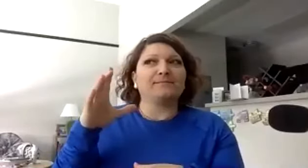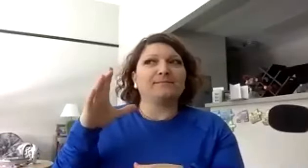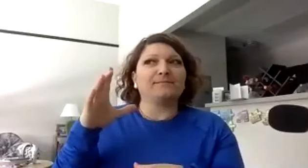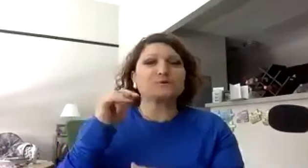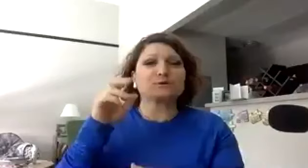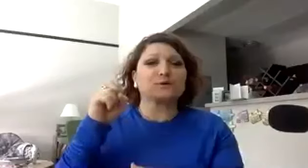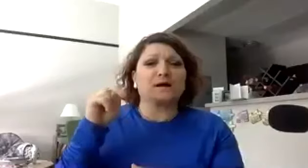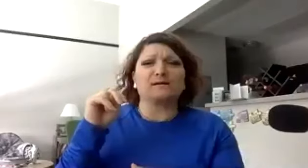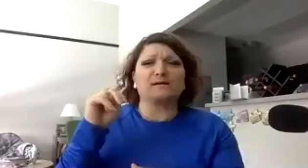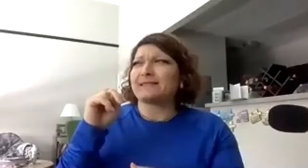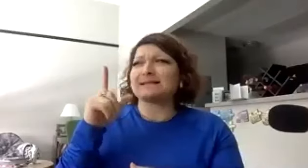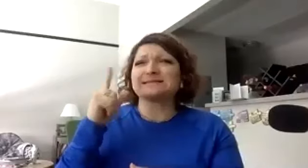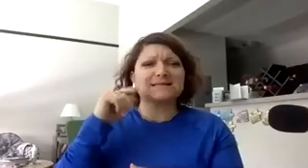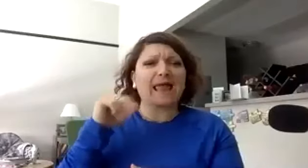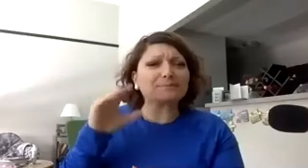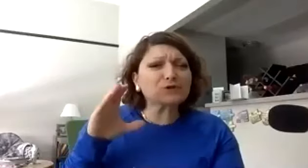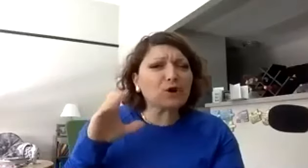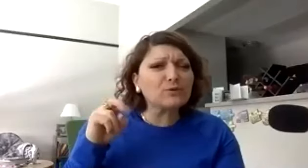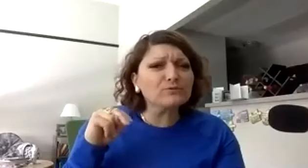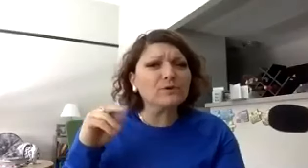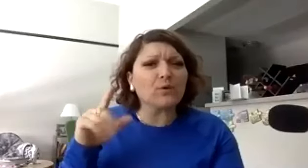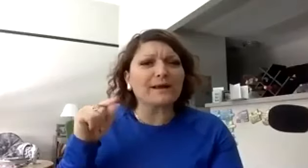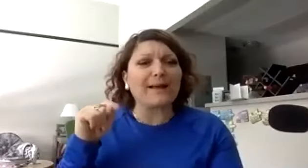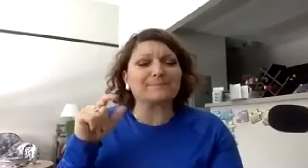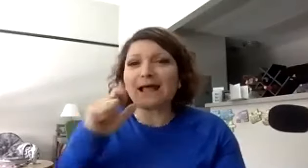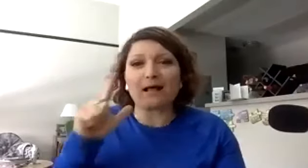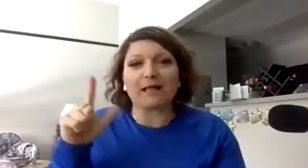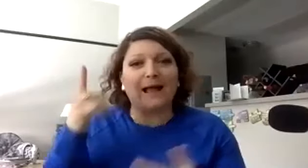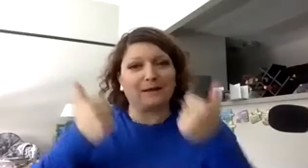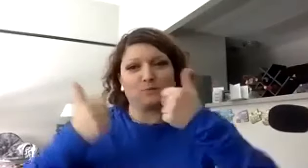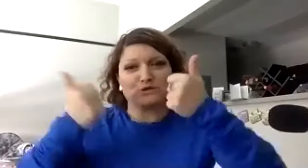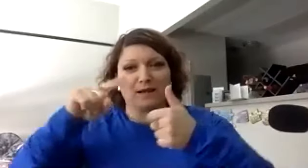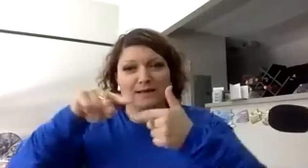phone - I think it's cap tone or captel -i'm not which one it is. Us, it's the